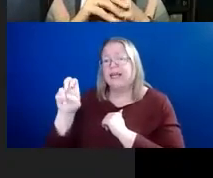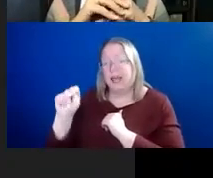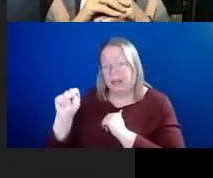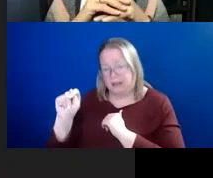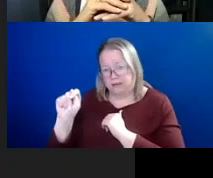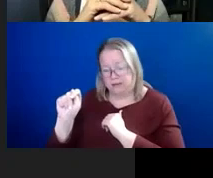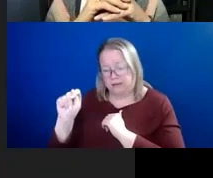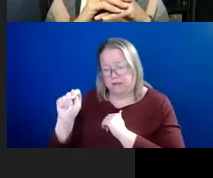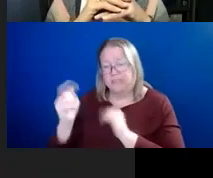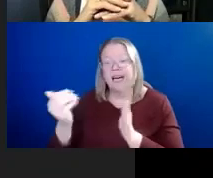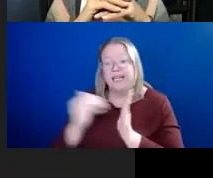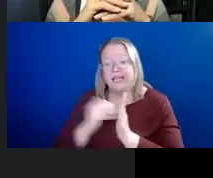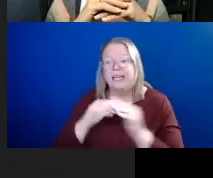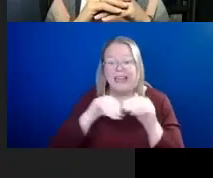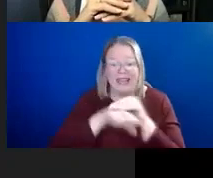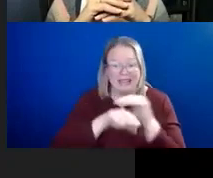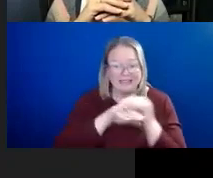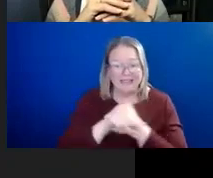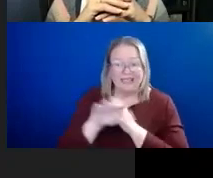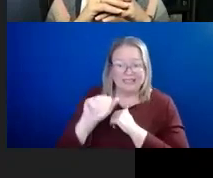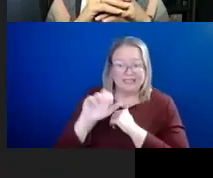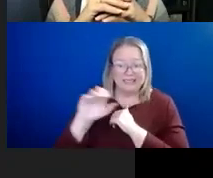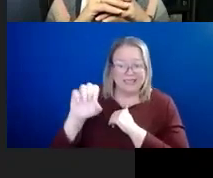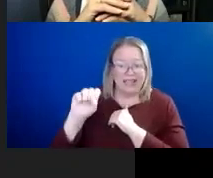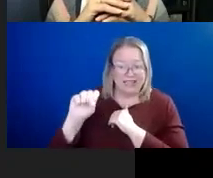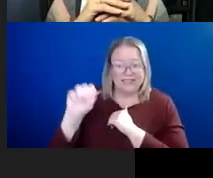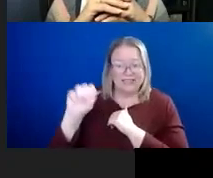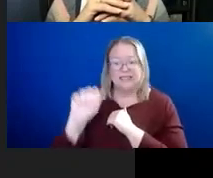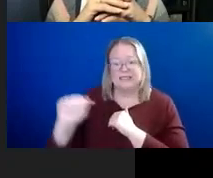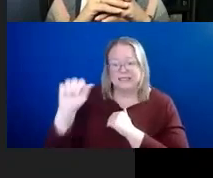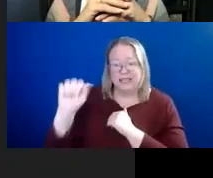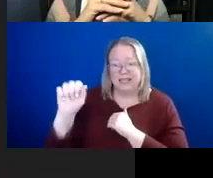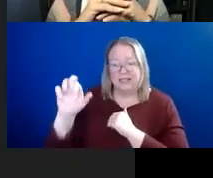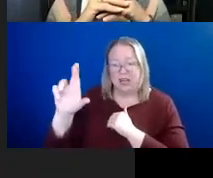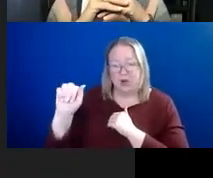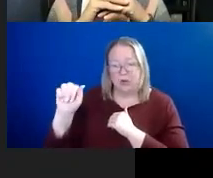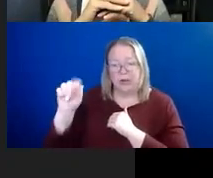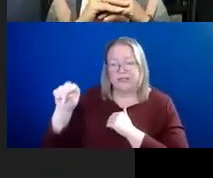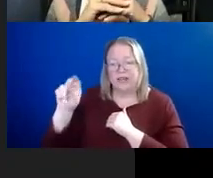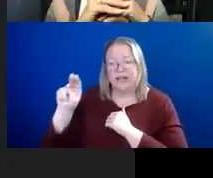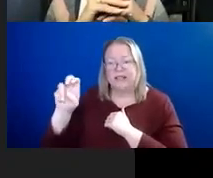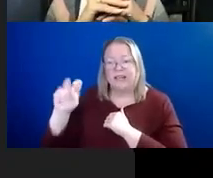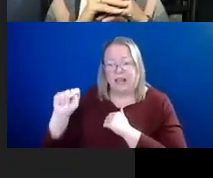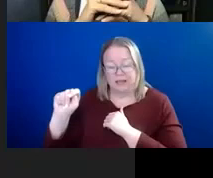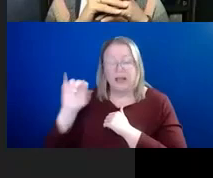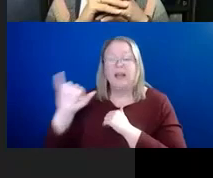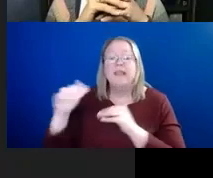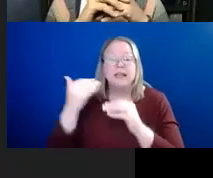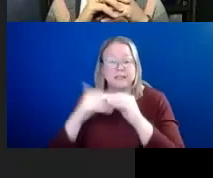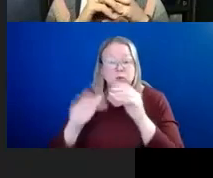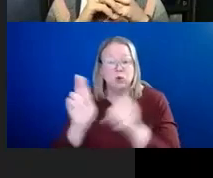13:30:14 . That is the email you want to use to make your requests